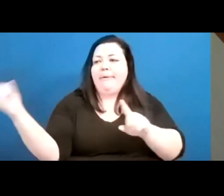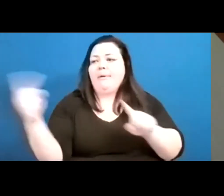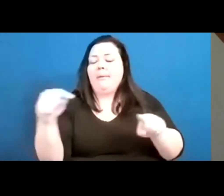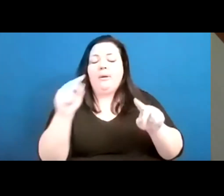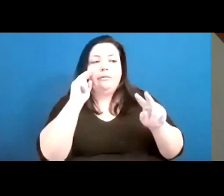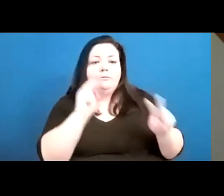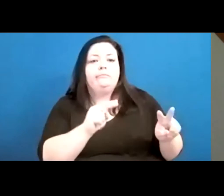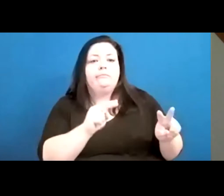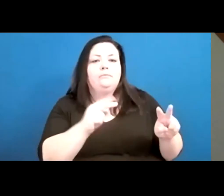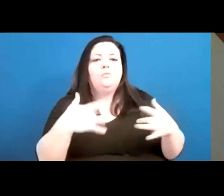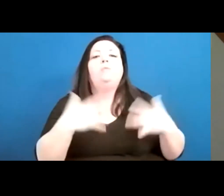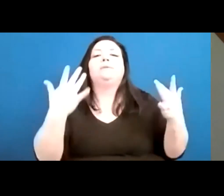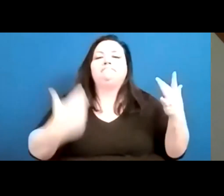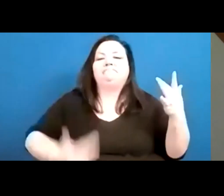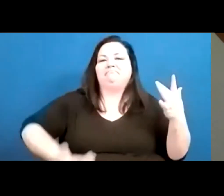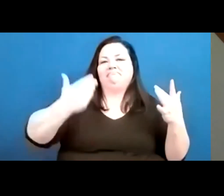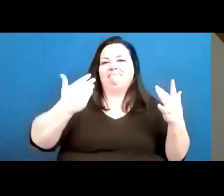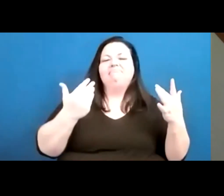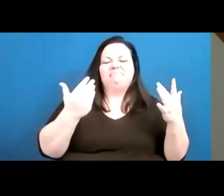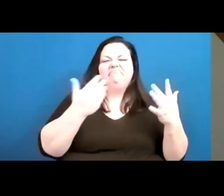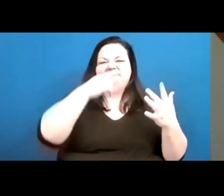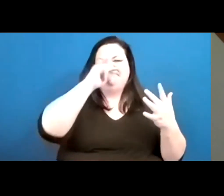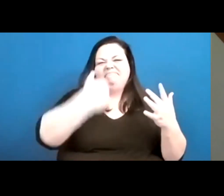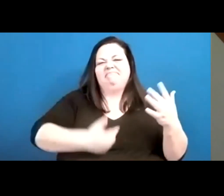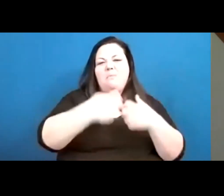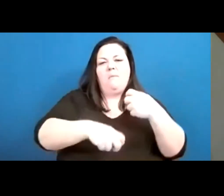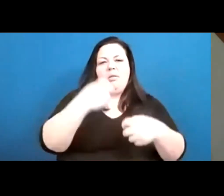what’s up it’s me - the problem child, the naysayer,/